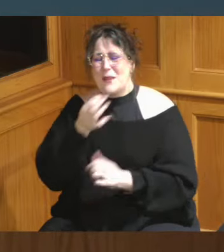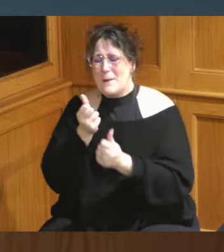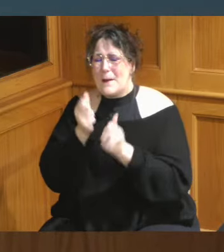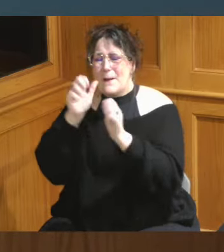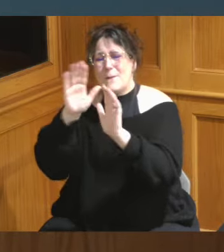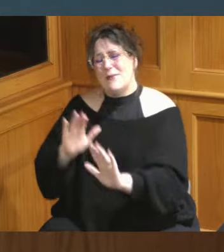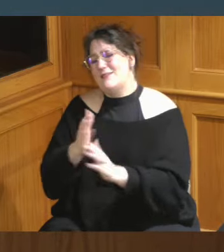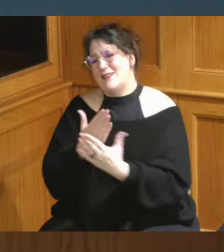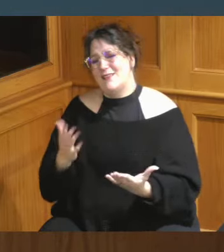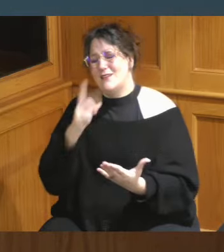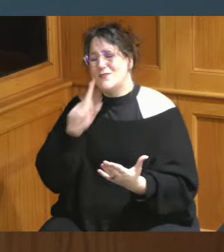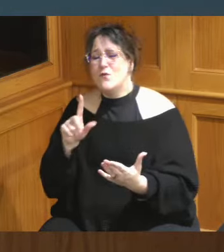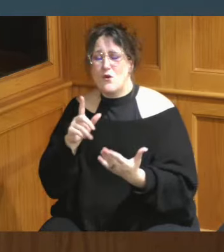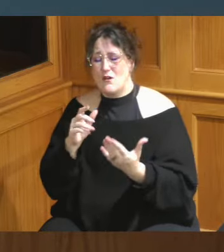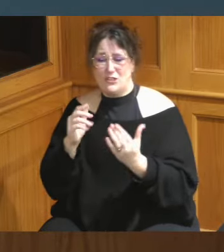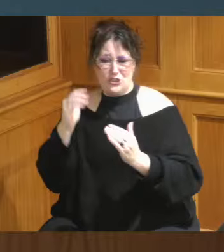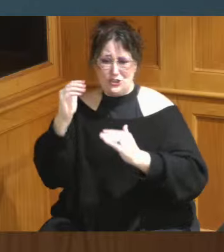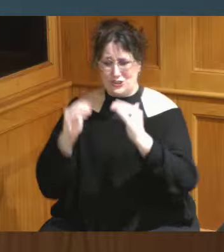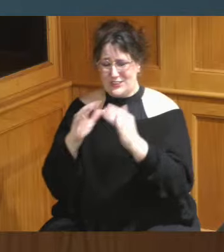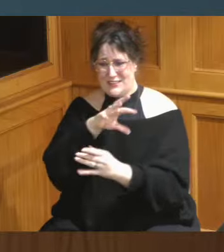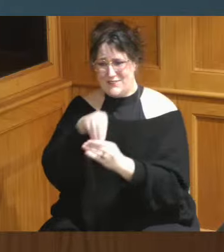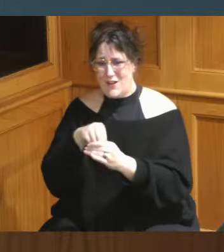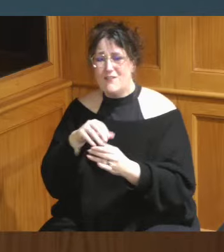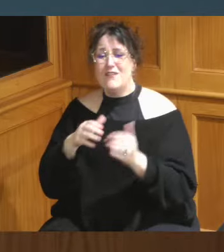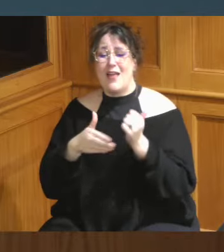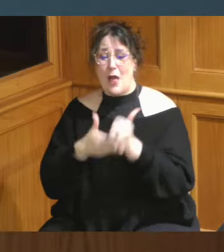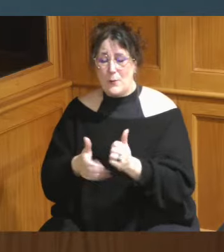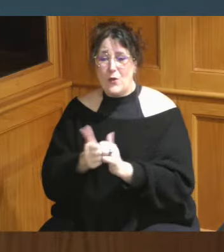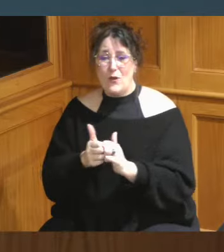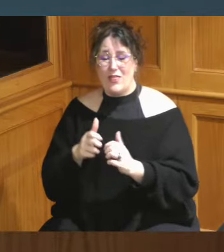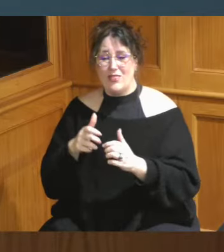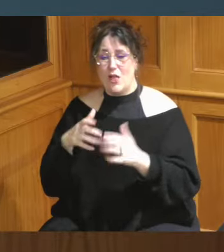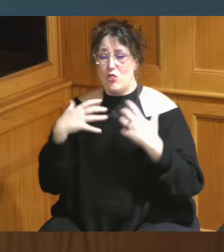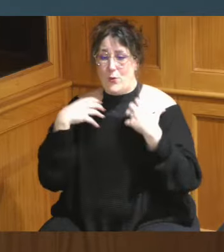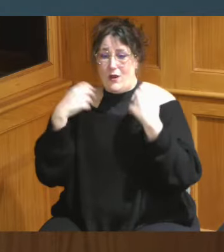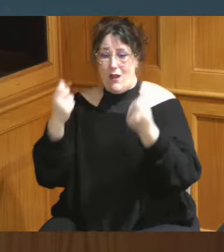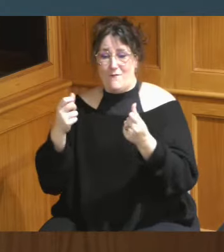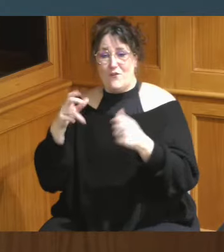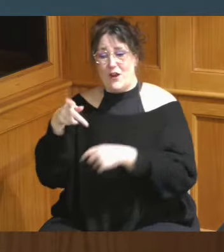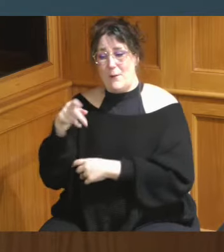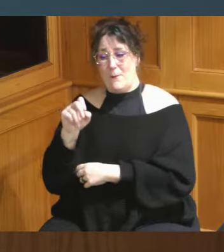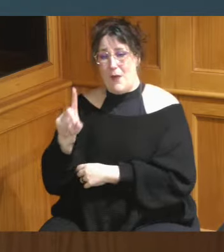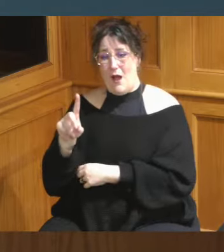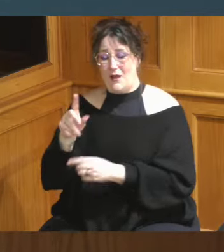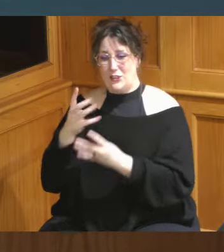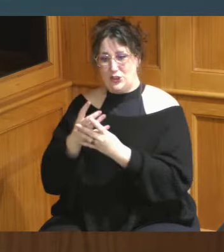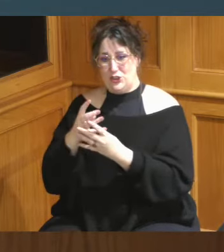are justice involved helping with recovery pods that are over in the justice center. Very forward